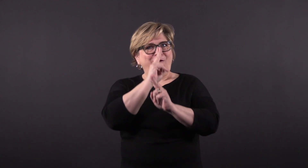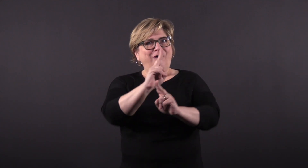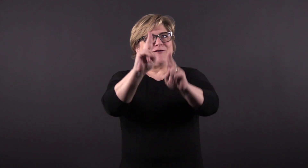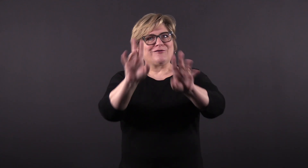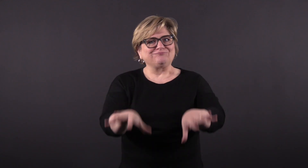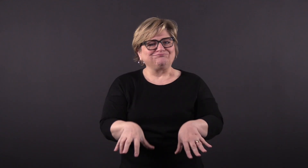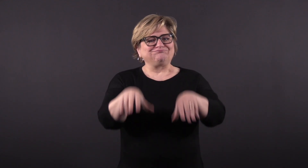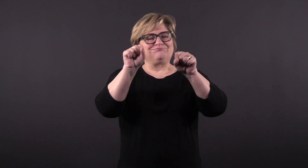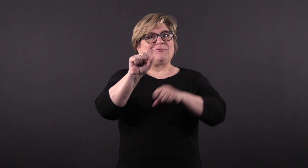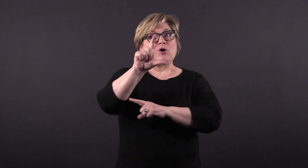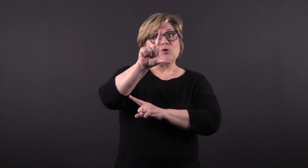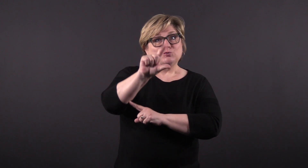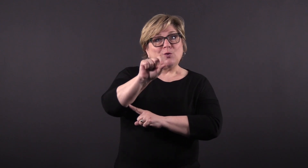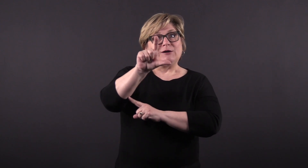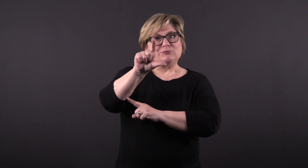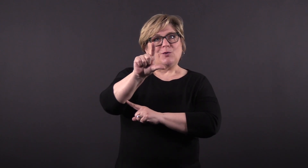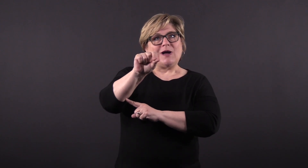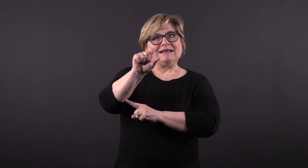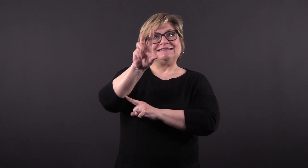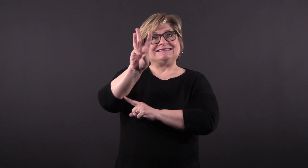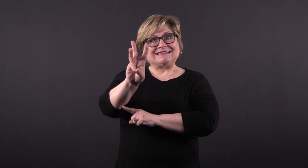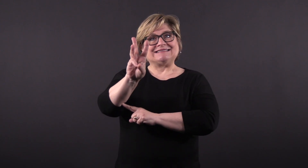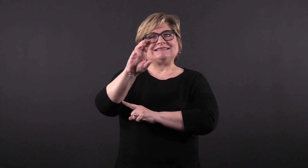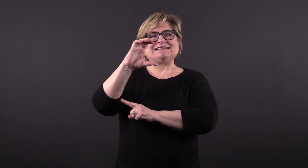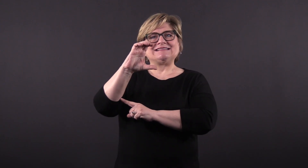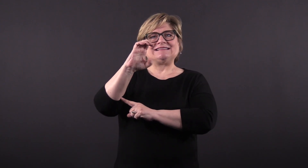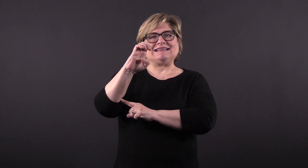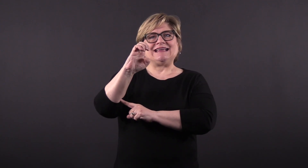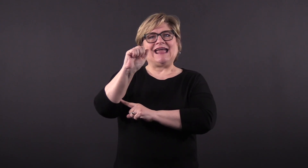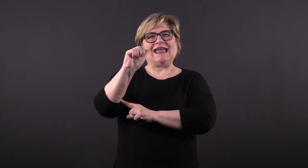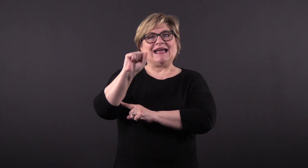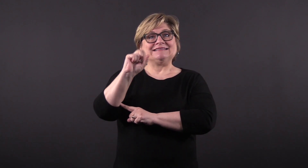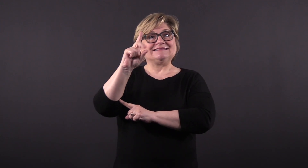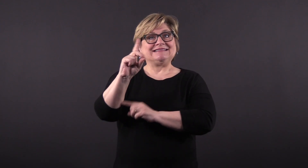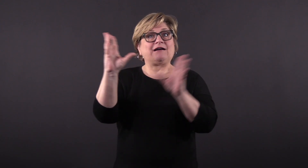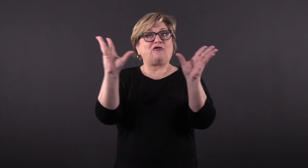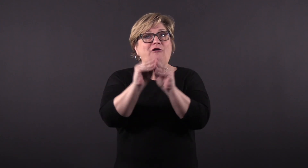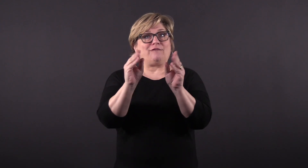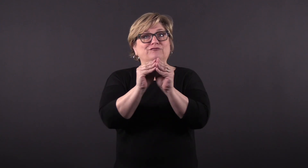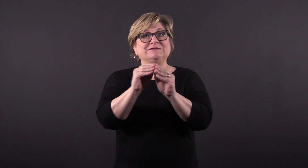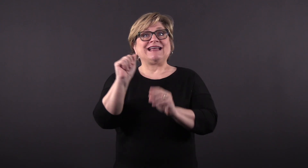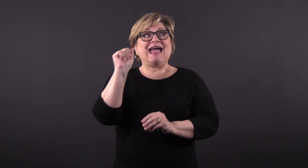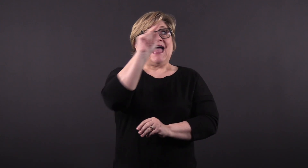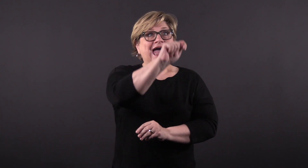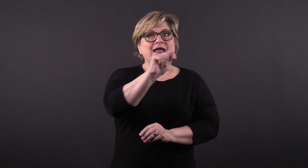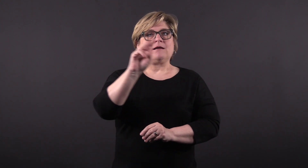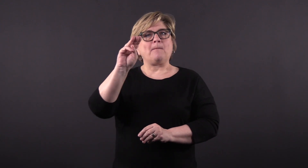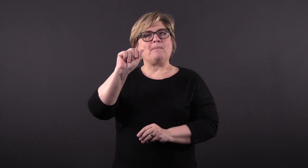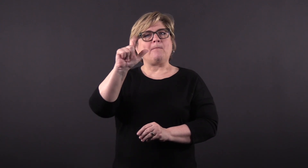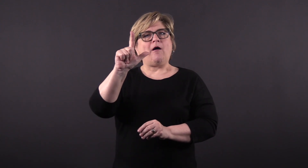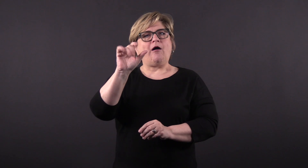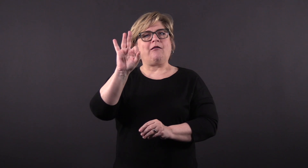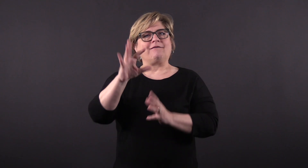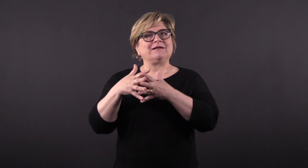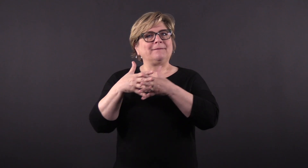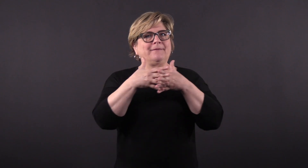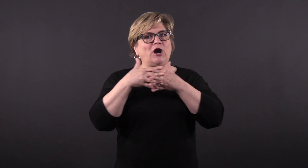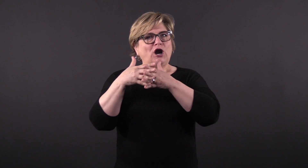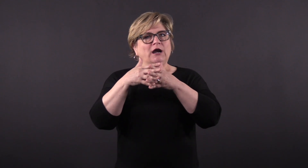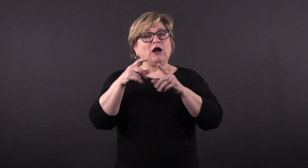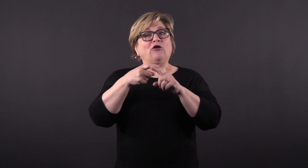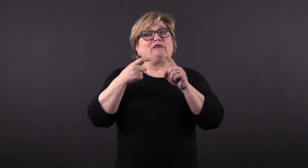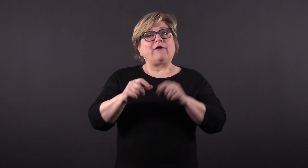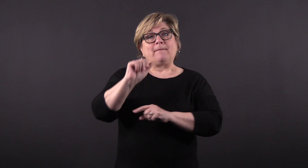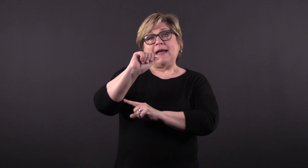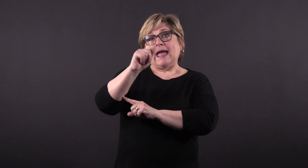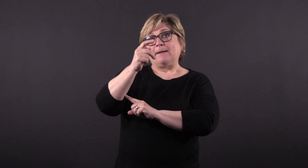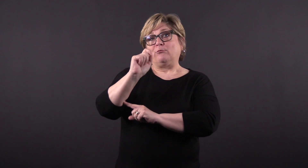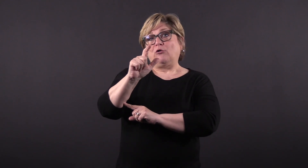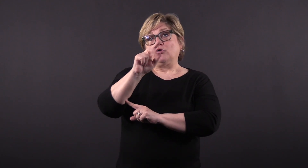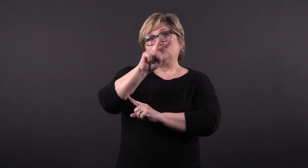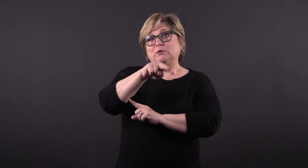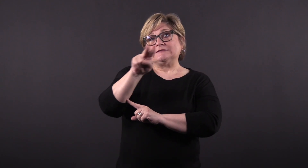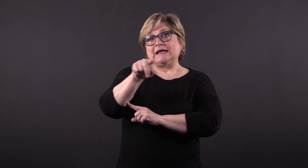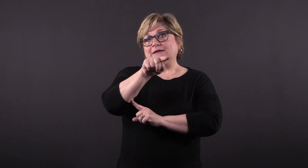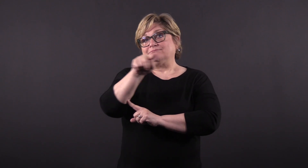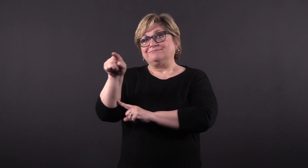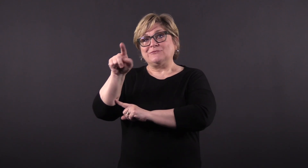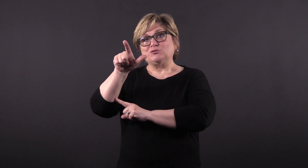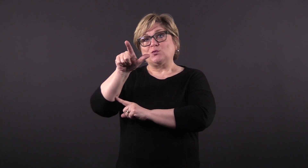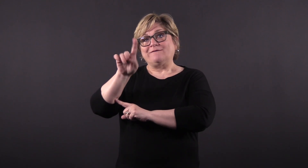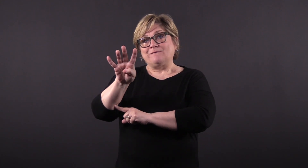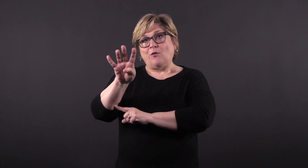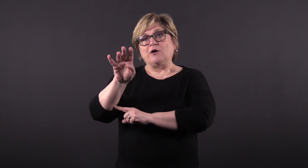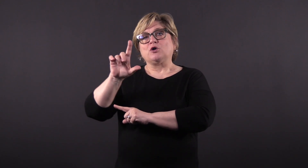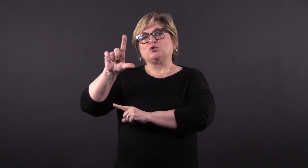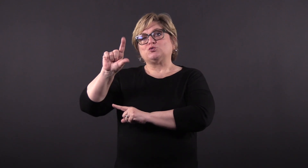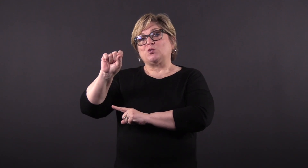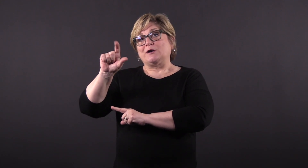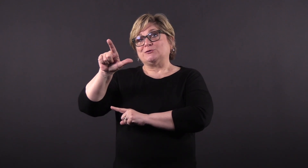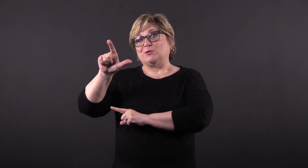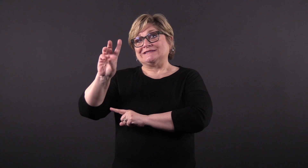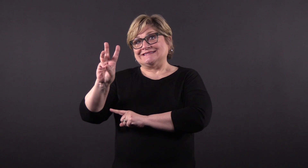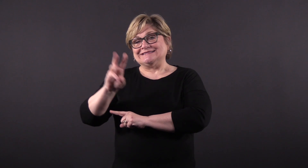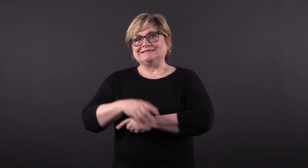of hosting the 2026 CEASD conference at Mall of America from April 22–24, 2026.